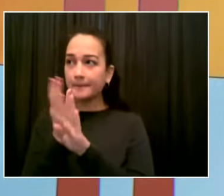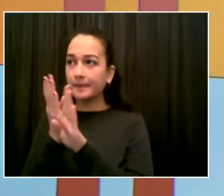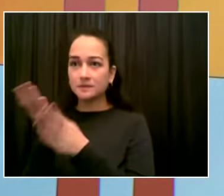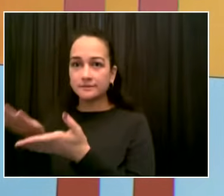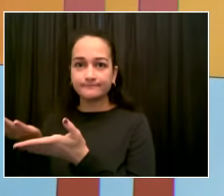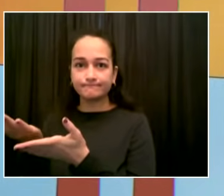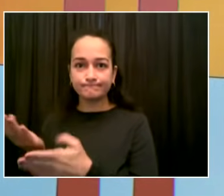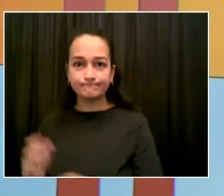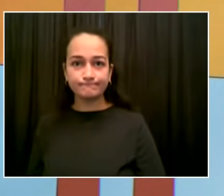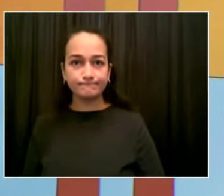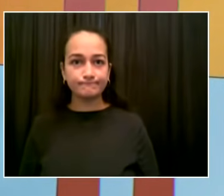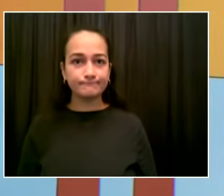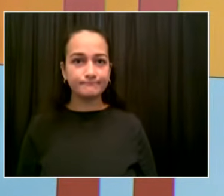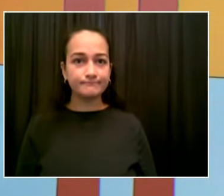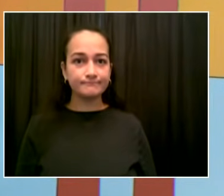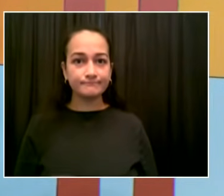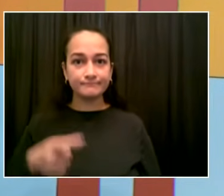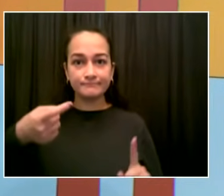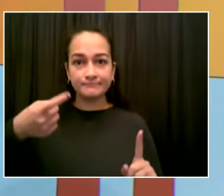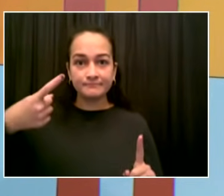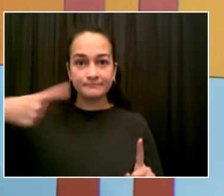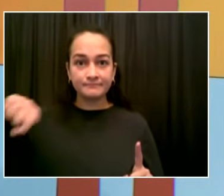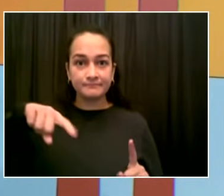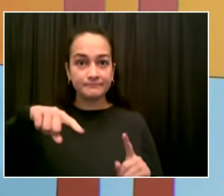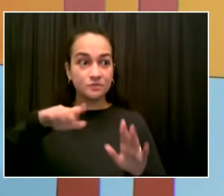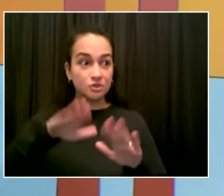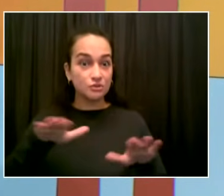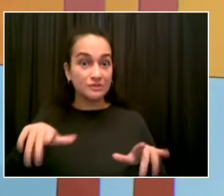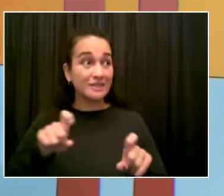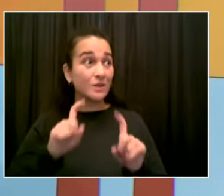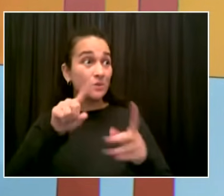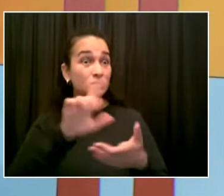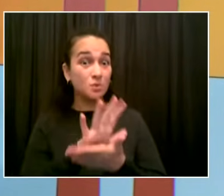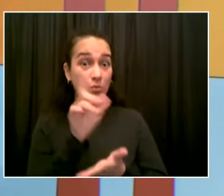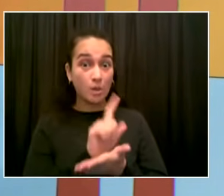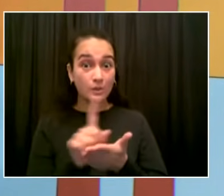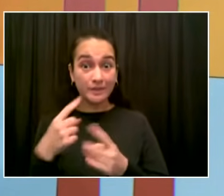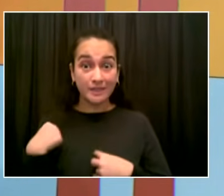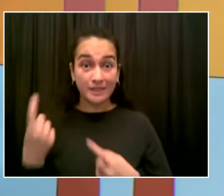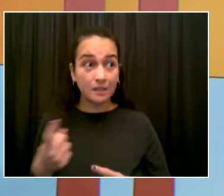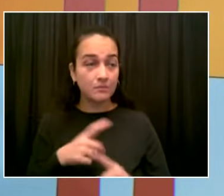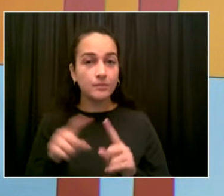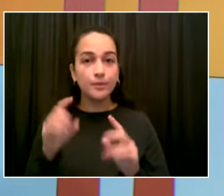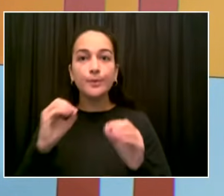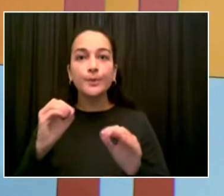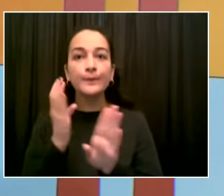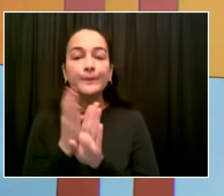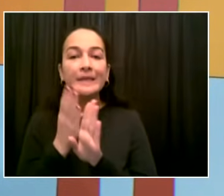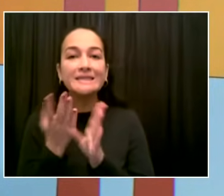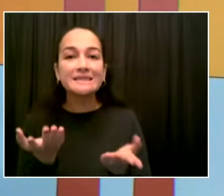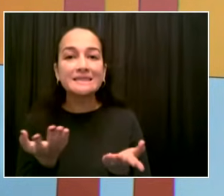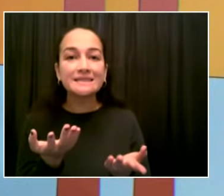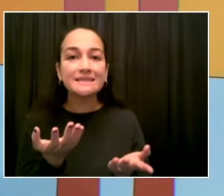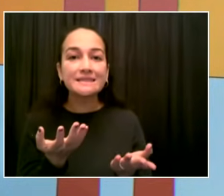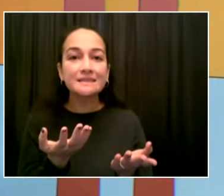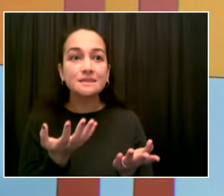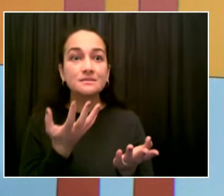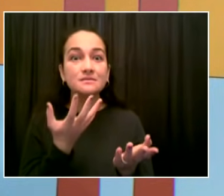GET TO SCHOOL. THIS IS AFTER MORE THAN A YEAR OF REMOTE LEARNING WHERE